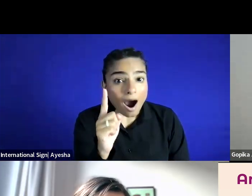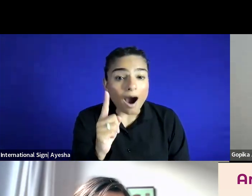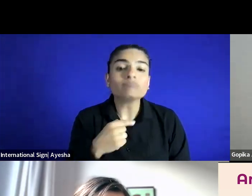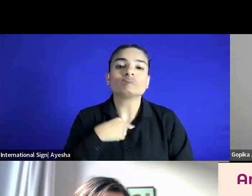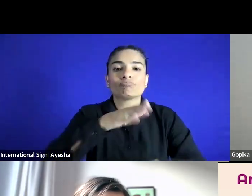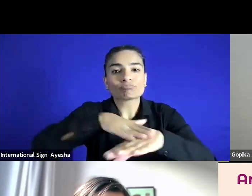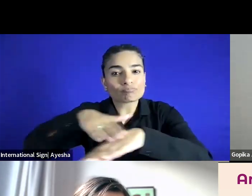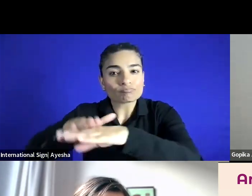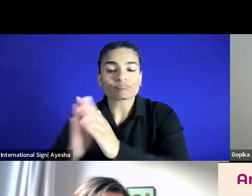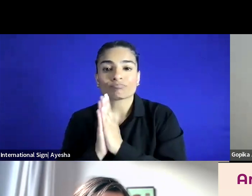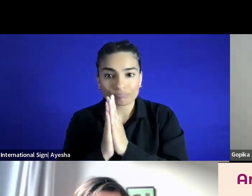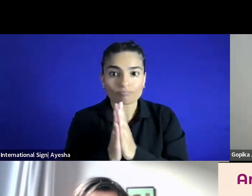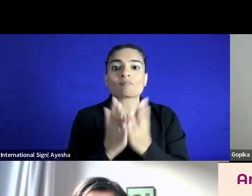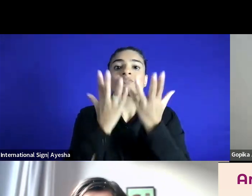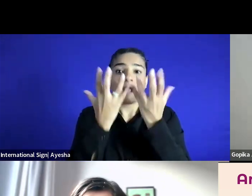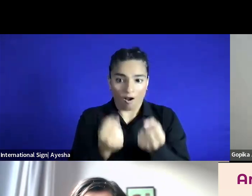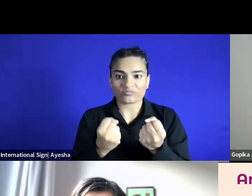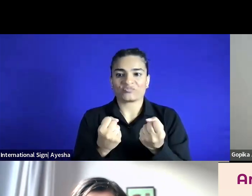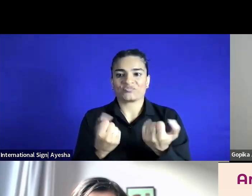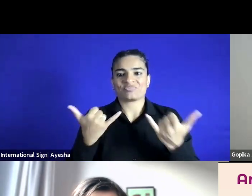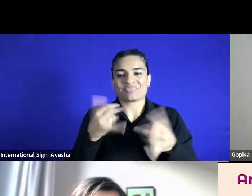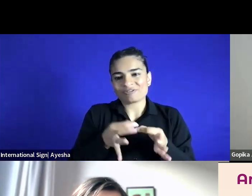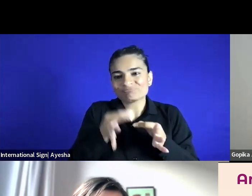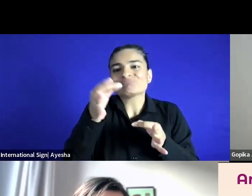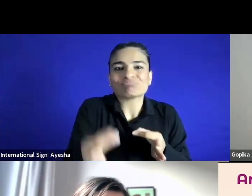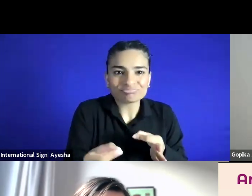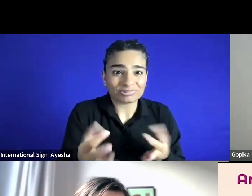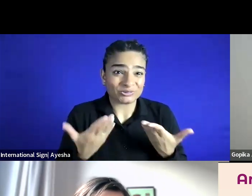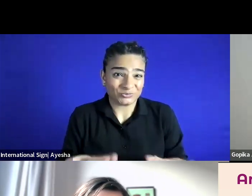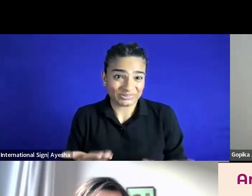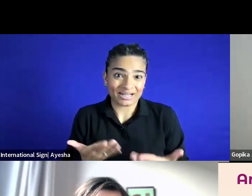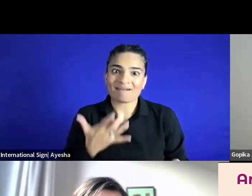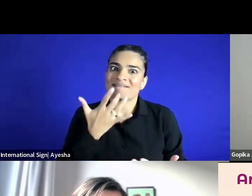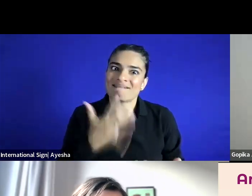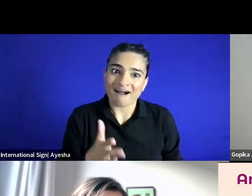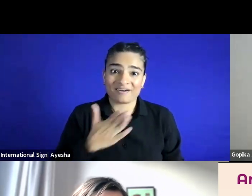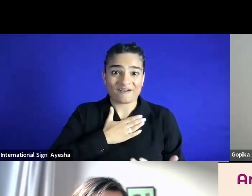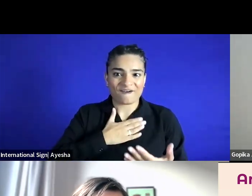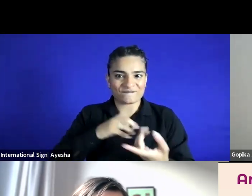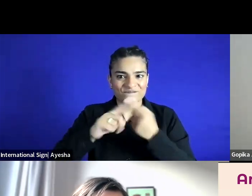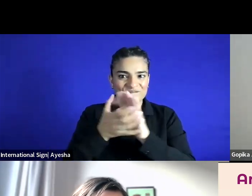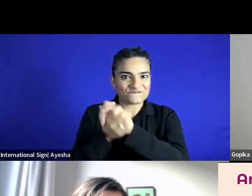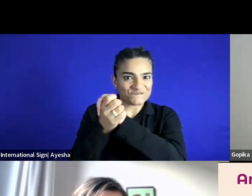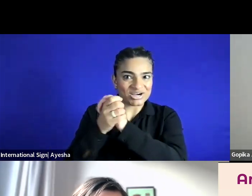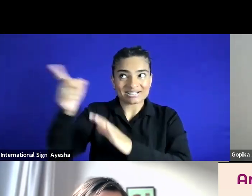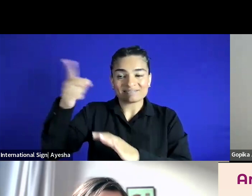Luckily, our friends, our organizers in Thailand are fine for us to spend till today